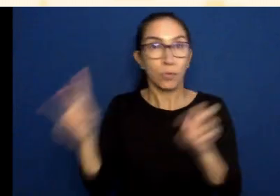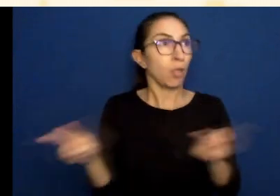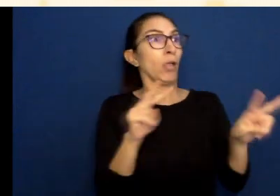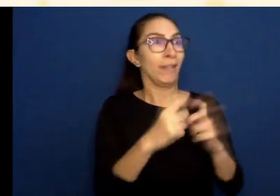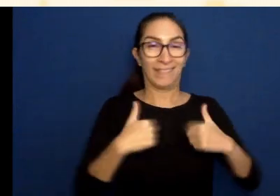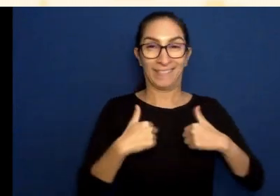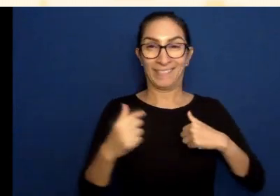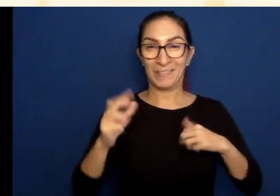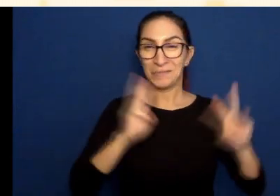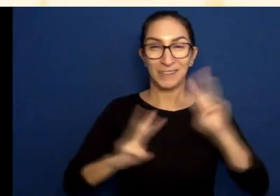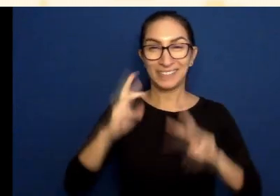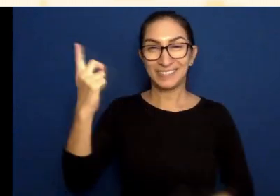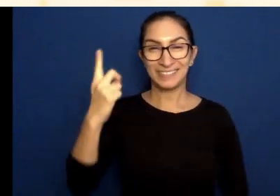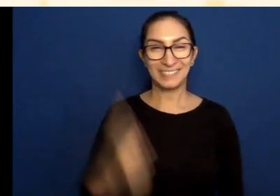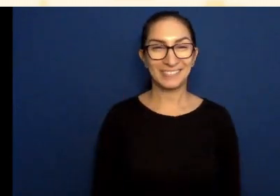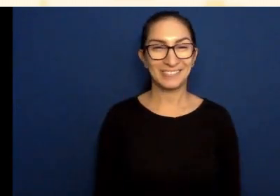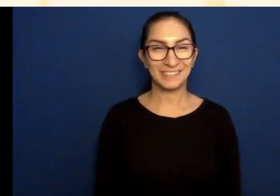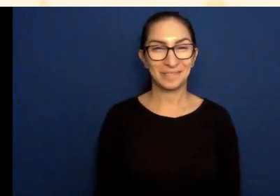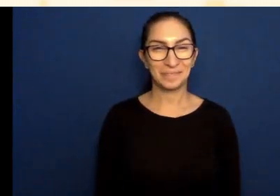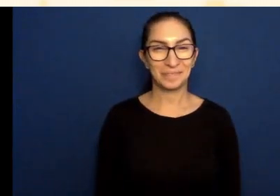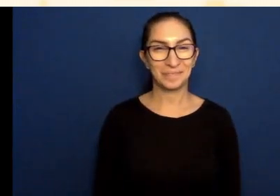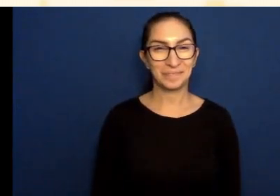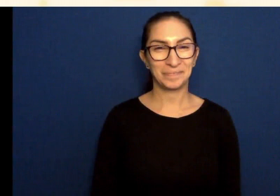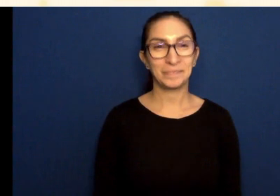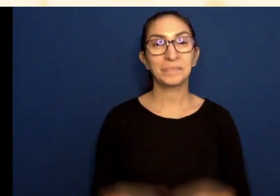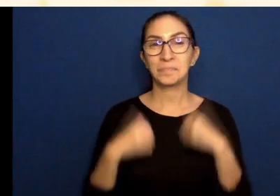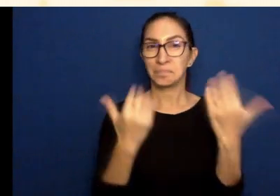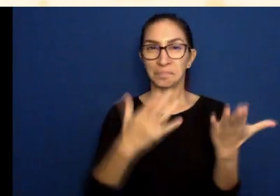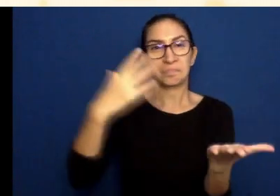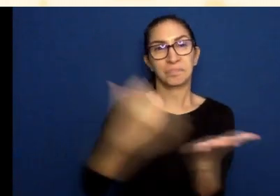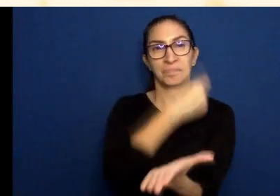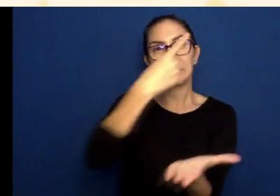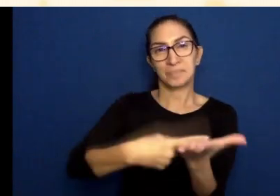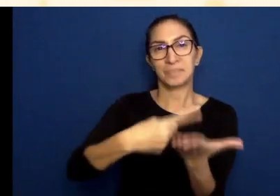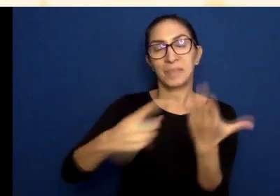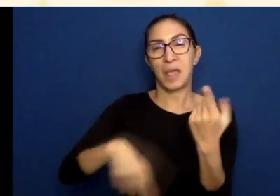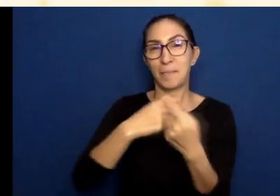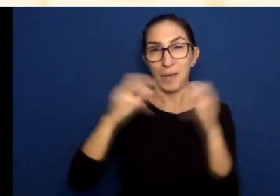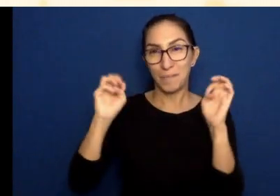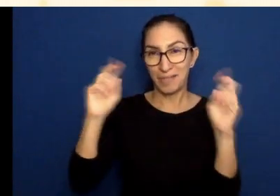It’s such an important thing to me that my two dogs have gotten up from sleeping to kind of find out if I'm OK, because they're,